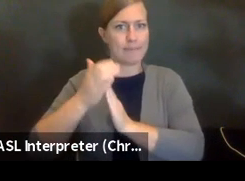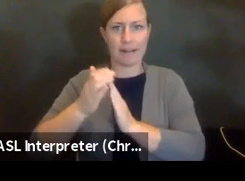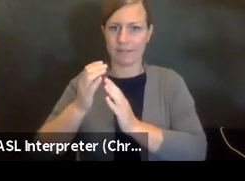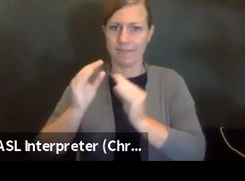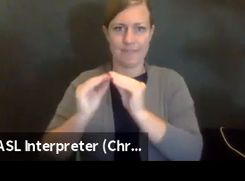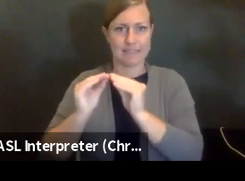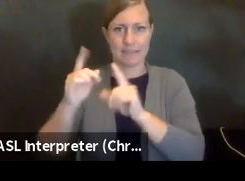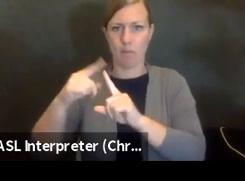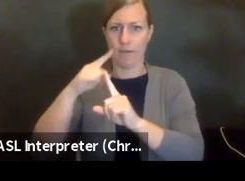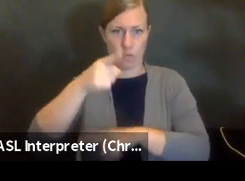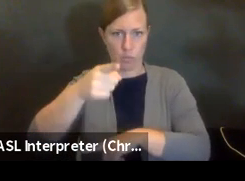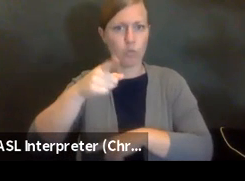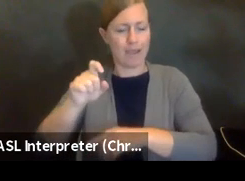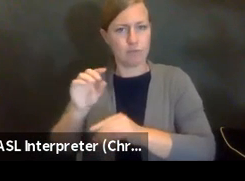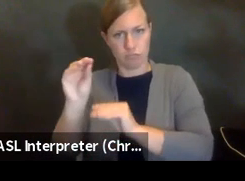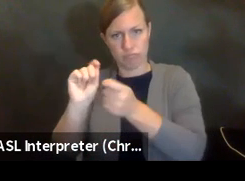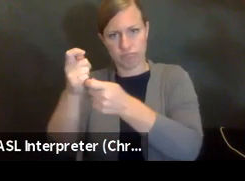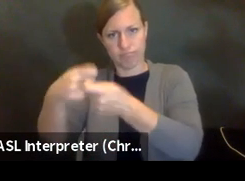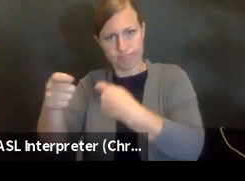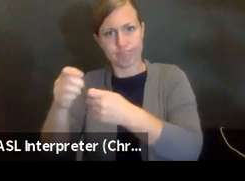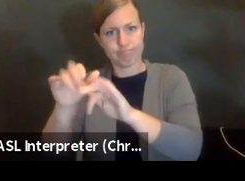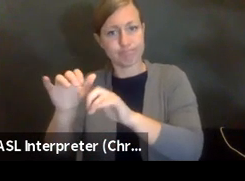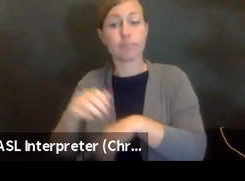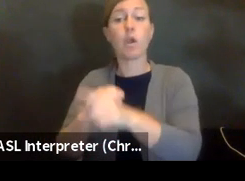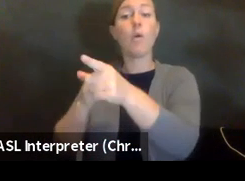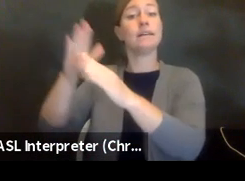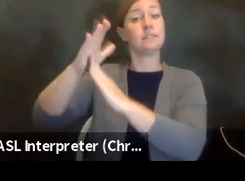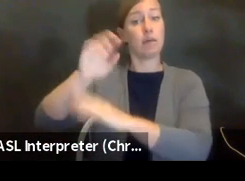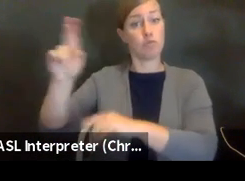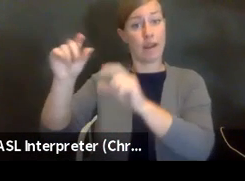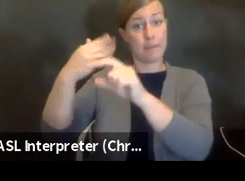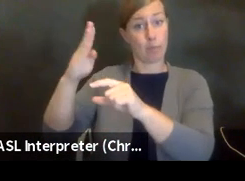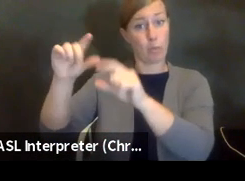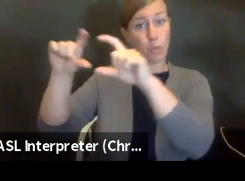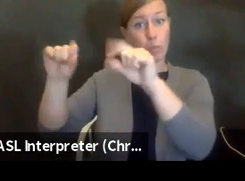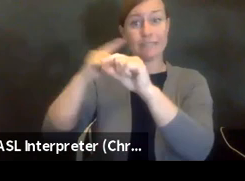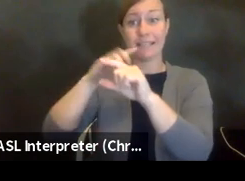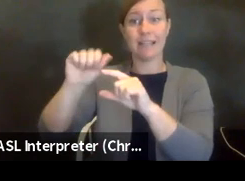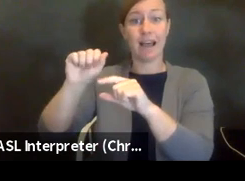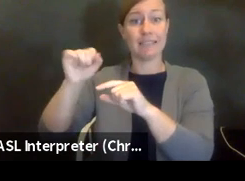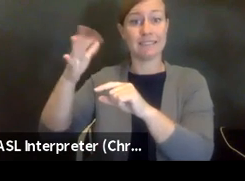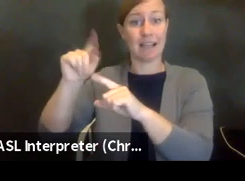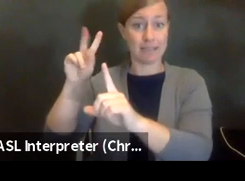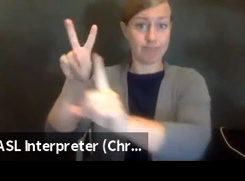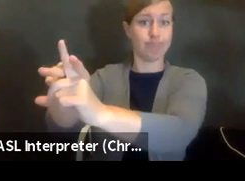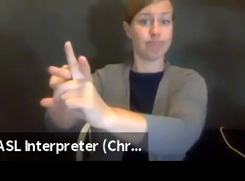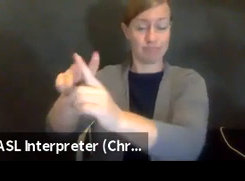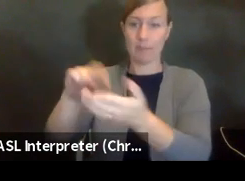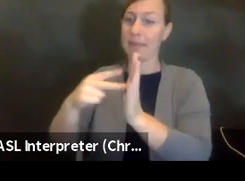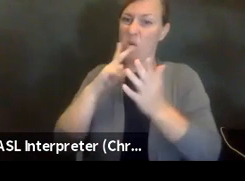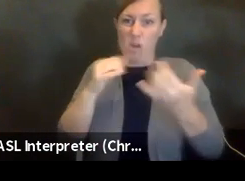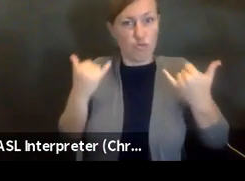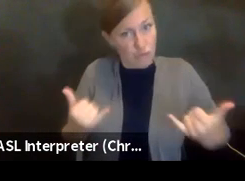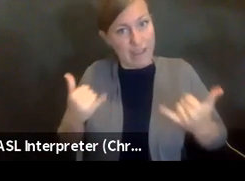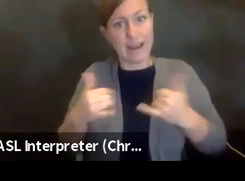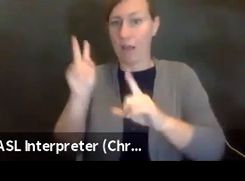Katherine Livick - ESD 112: Now, I have this blue Assign button at the top right, I can just click that and it's going to go right now. So it is released into the wild.